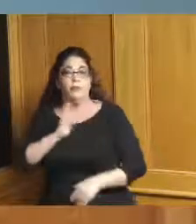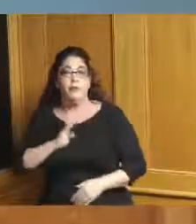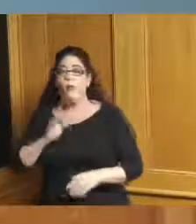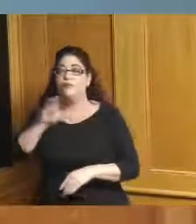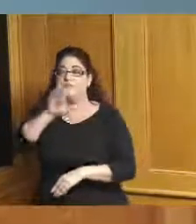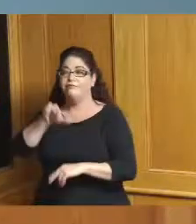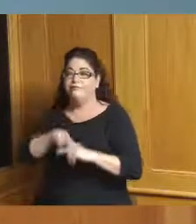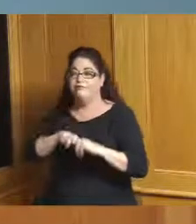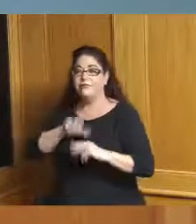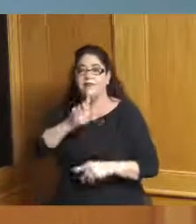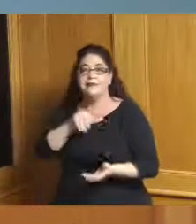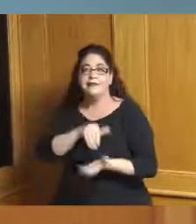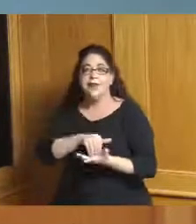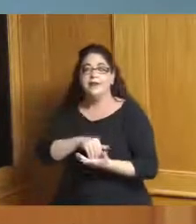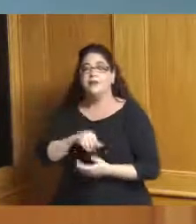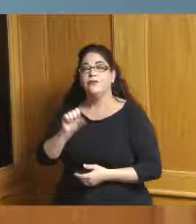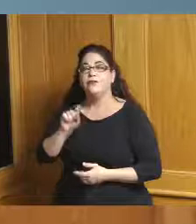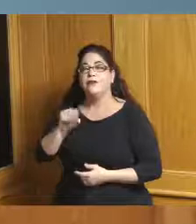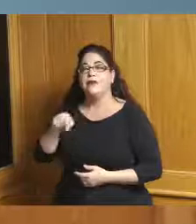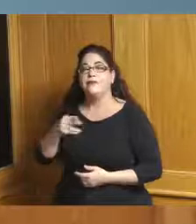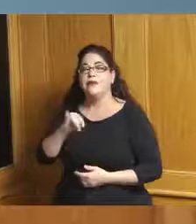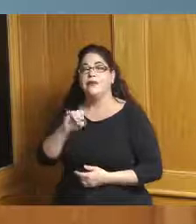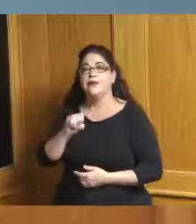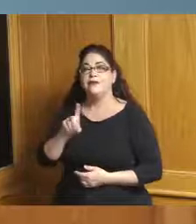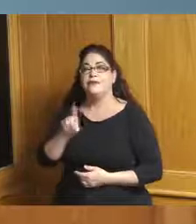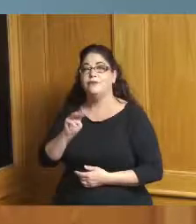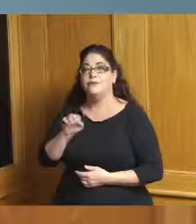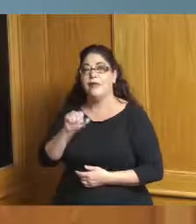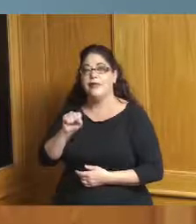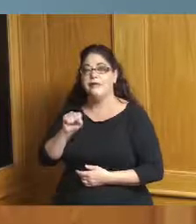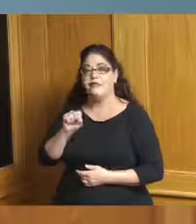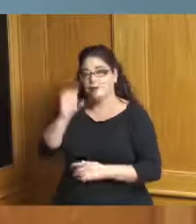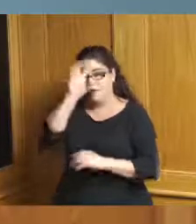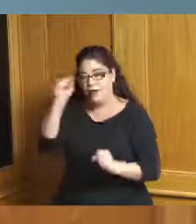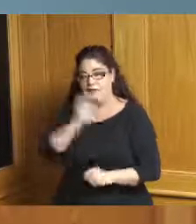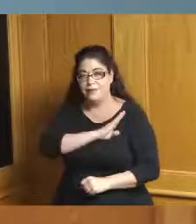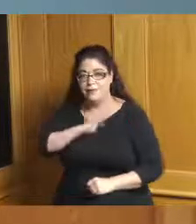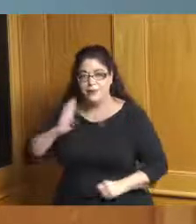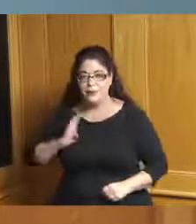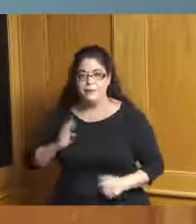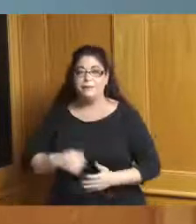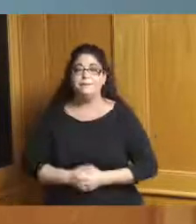we will move forward we have a few items on but some really interesting items we'll move